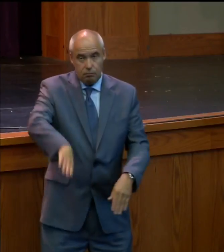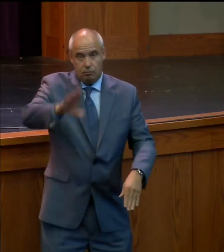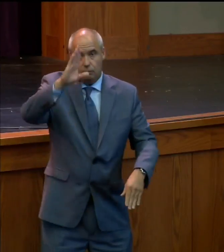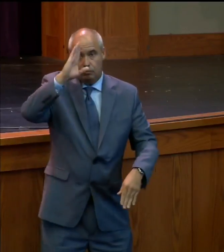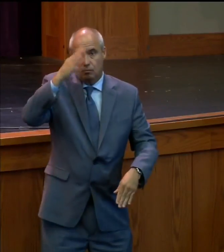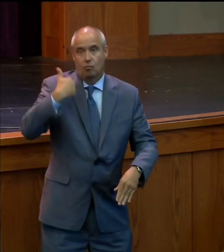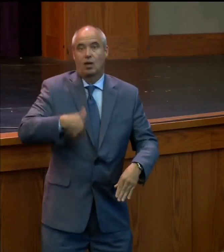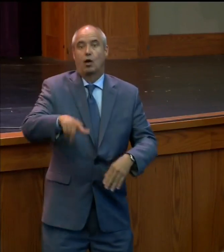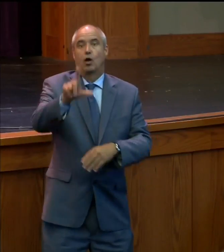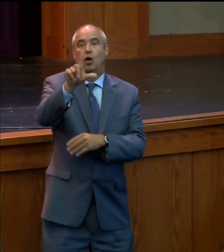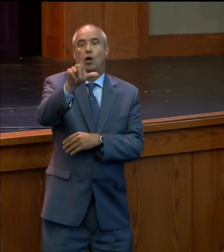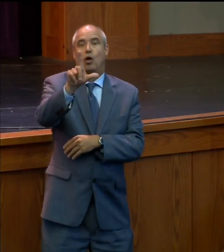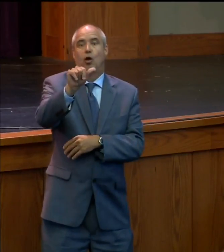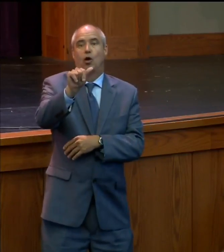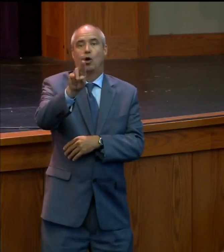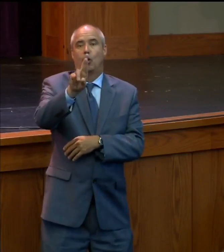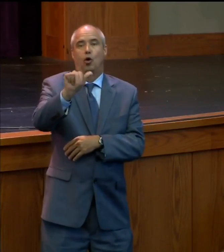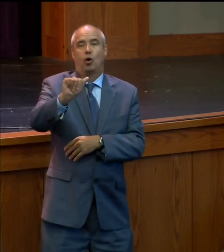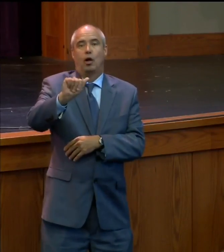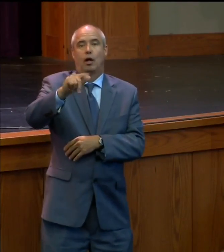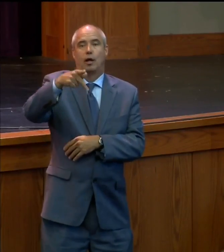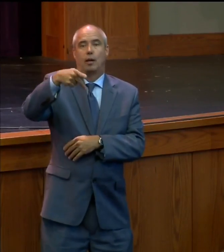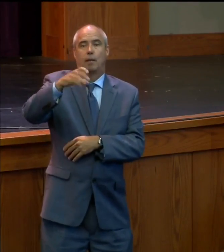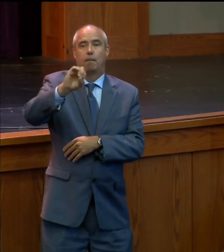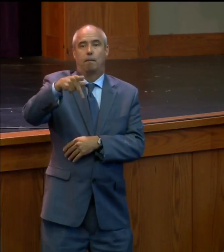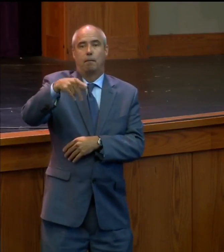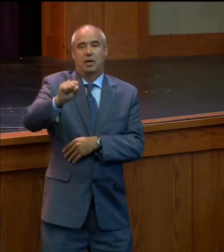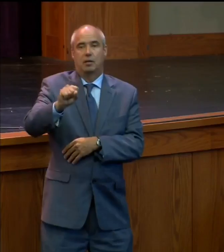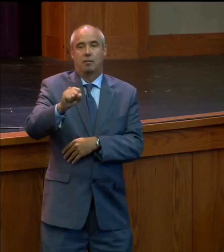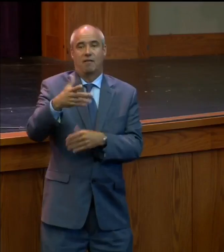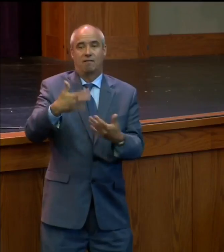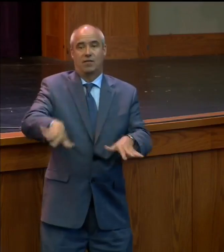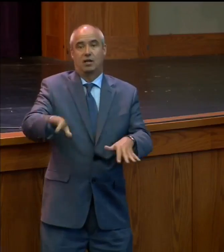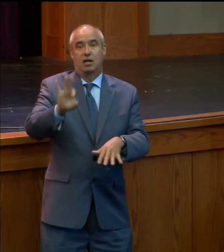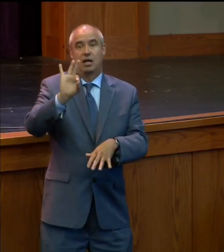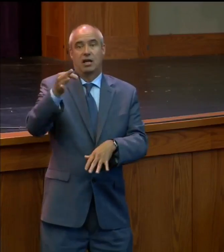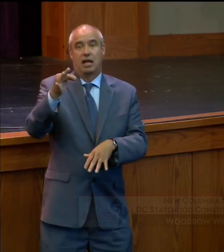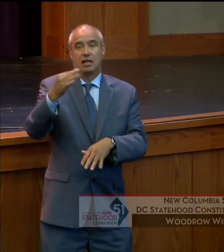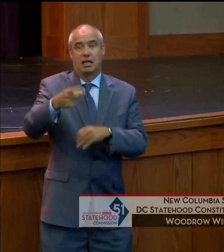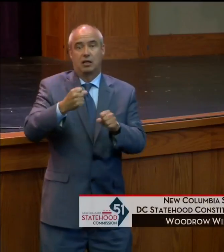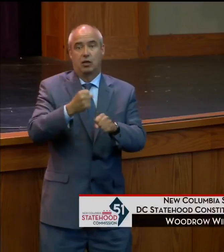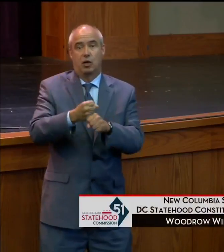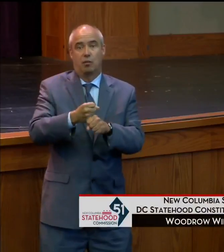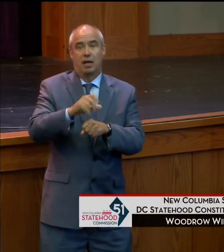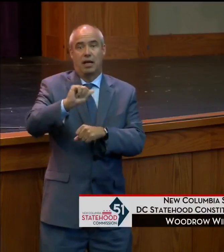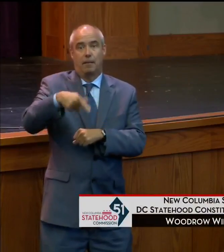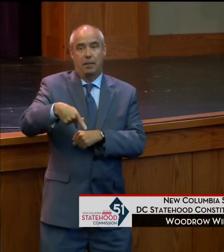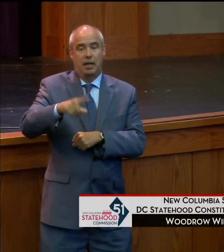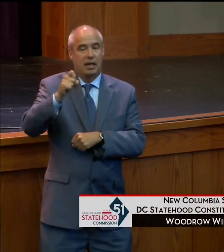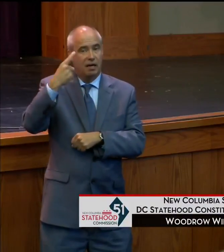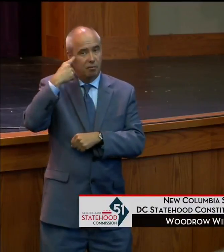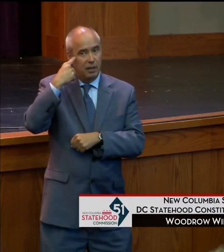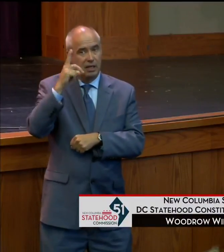MY NAME IS LAURA FUKES AND I FINISHED MY 9TH YEAR TEACHING IN D.C. PUBLIC SCHOOLS.